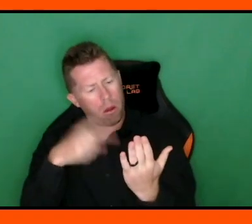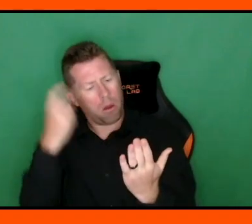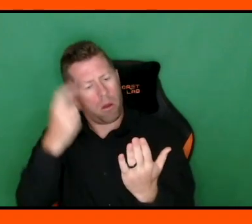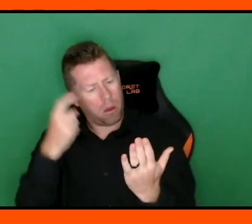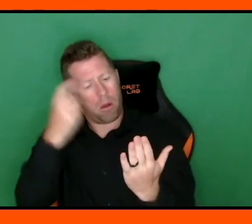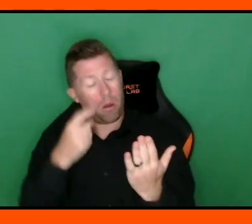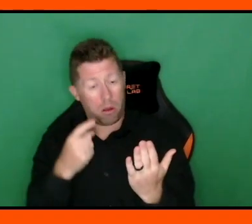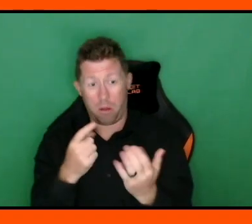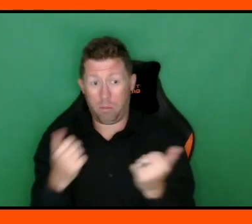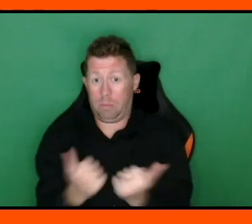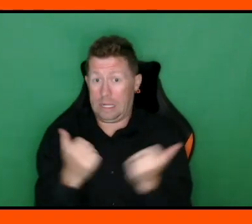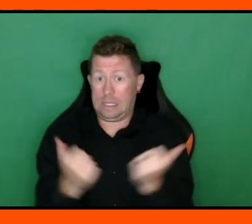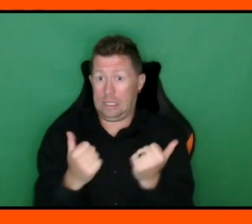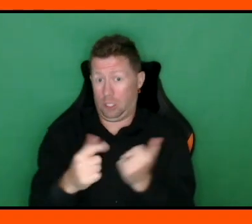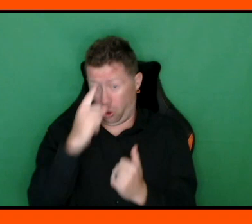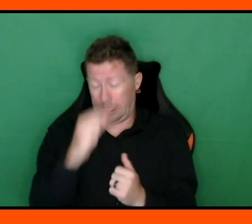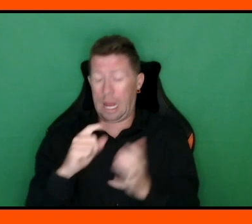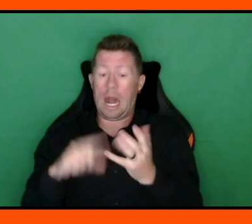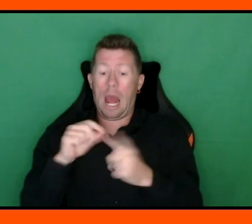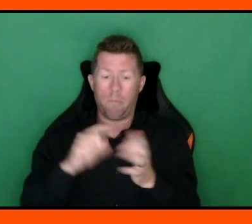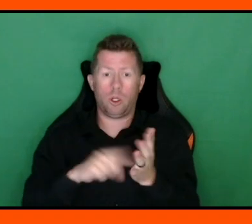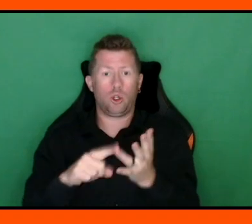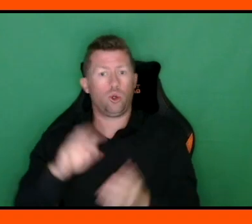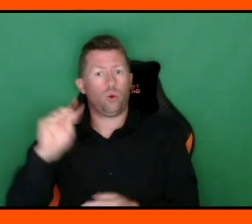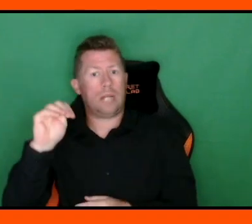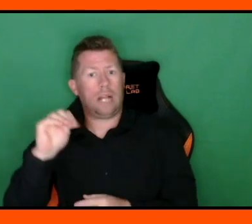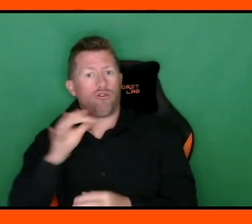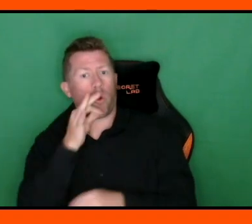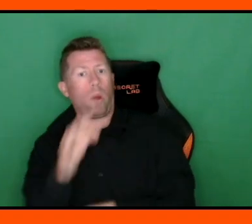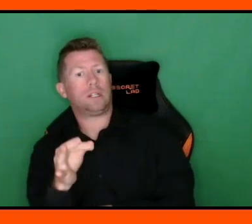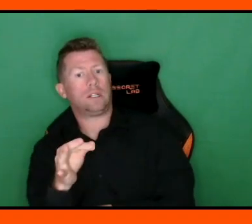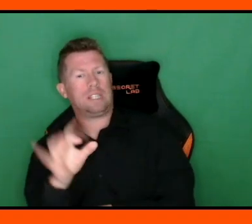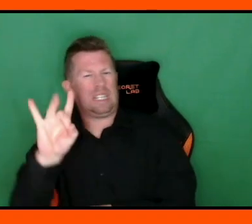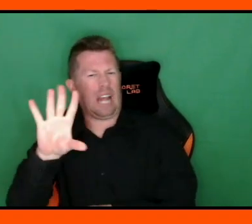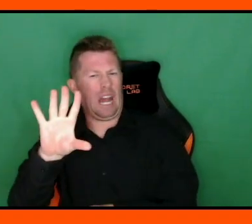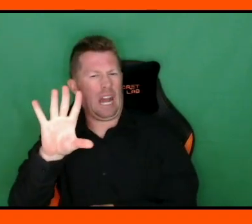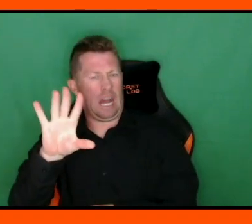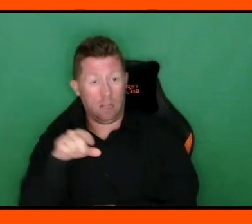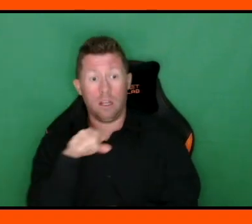You can actually make up to 10 requests for topics to be included on the Census within that one submission.